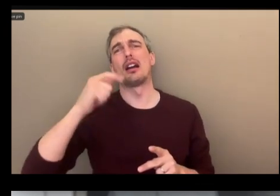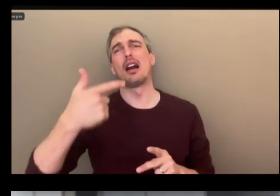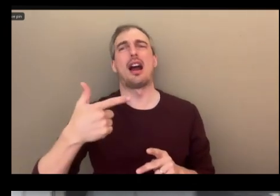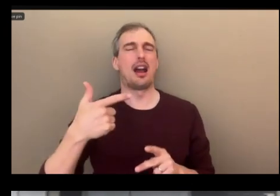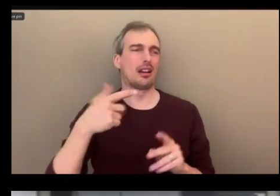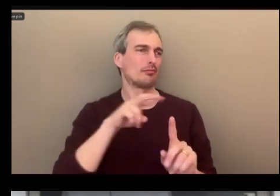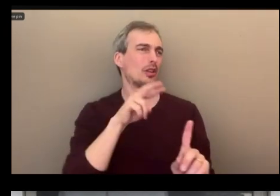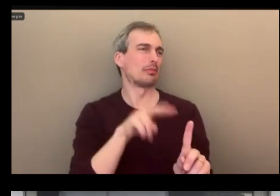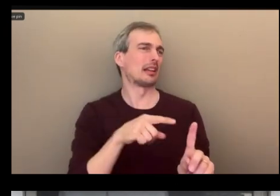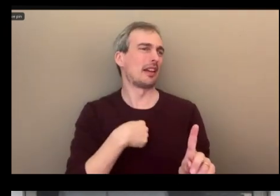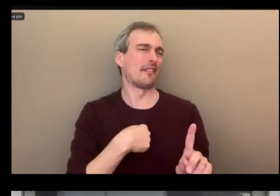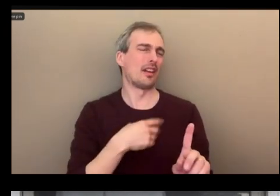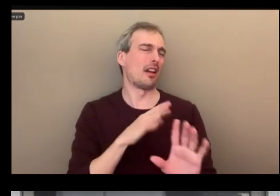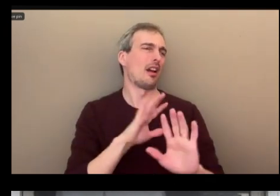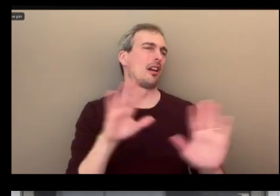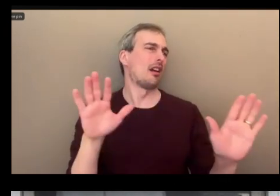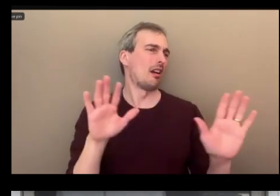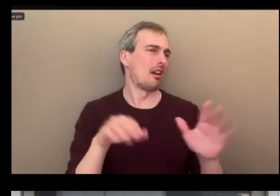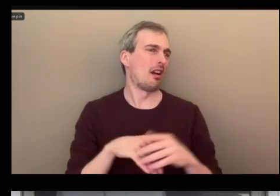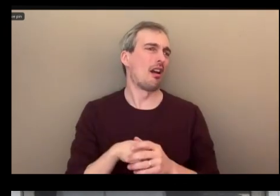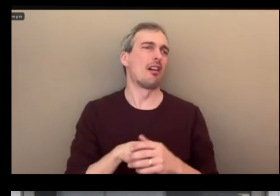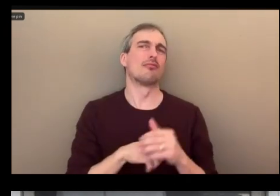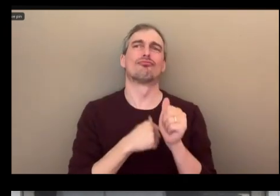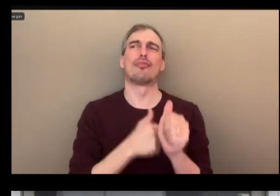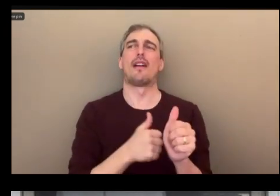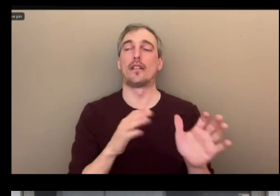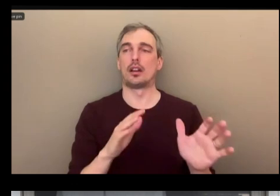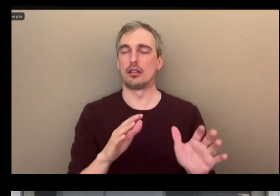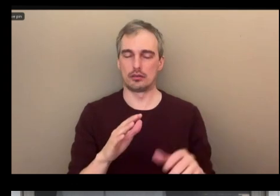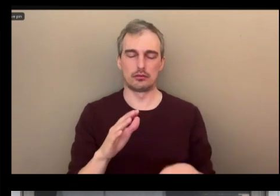I want the best possible inclusive experiences for everybody.